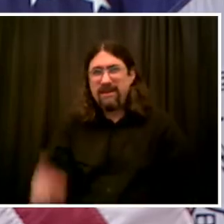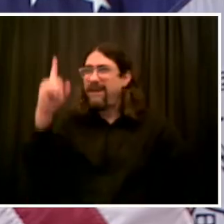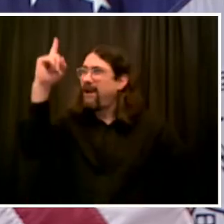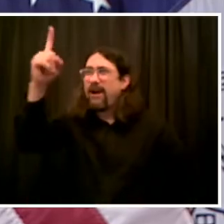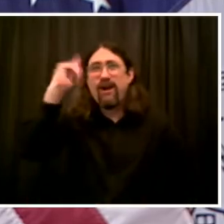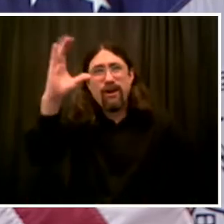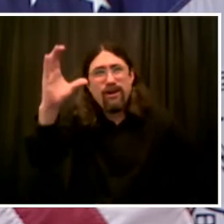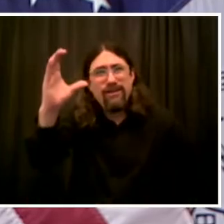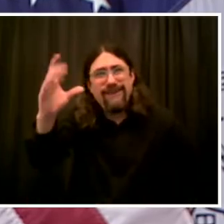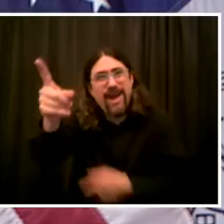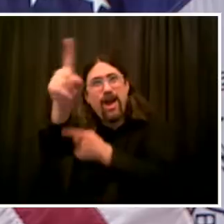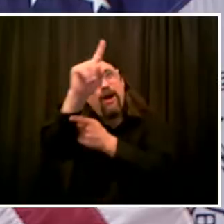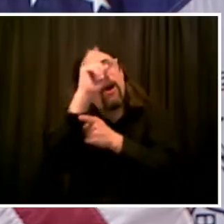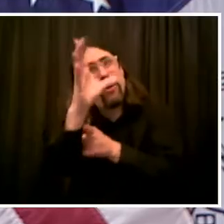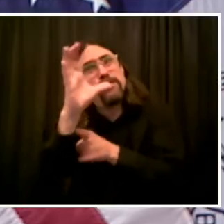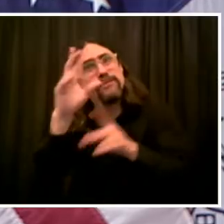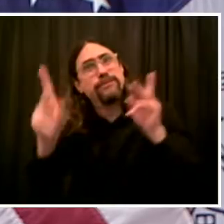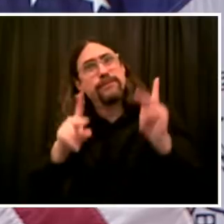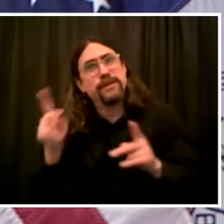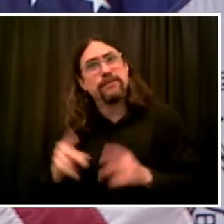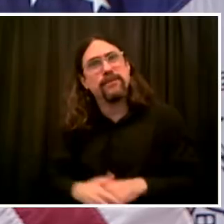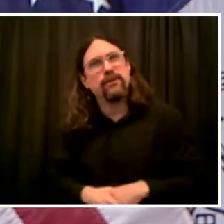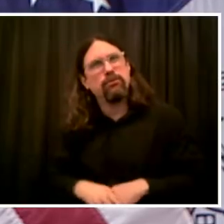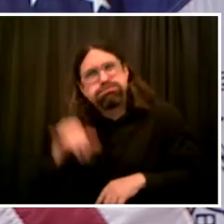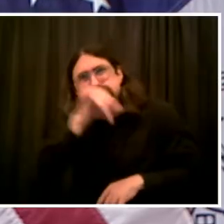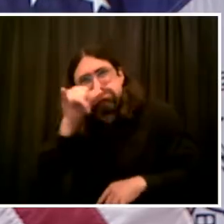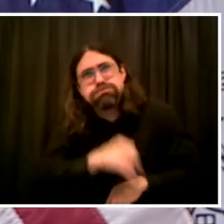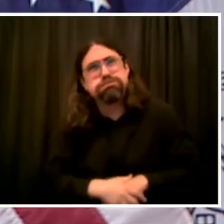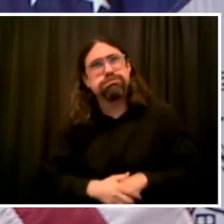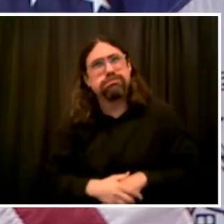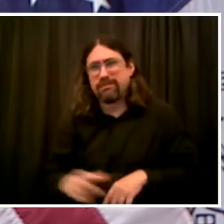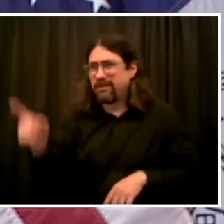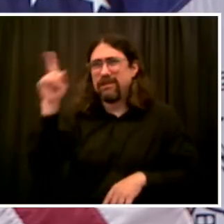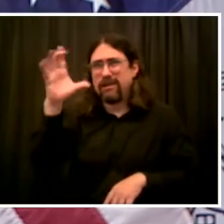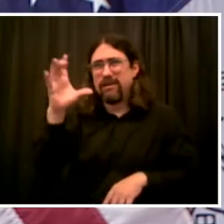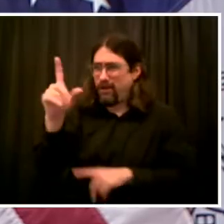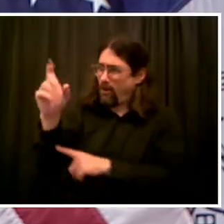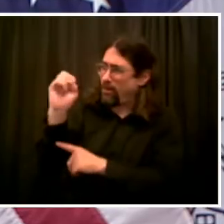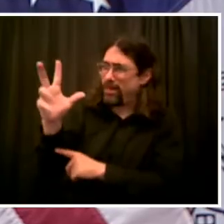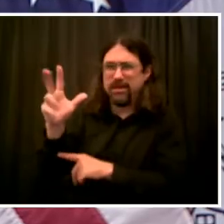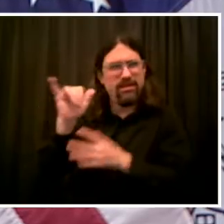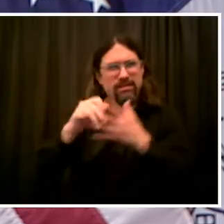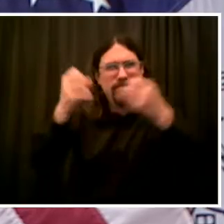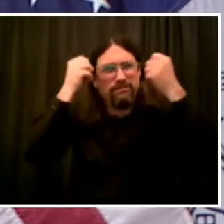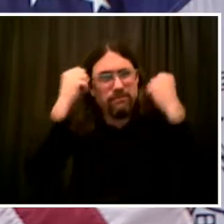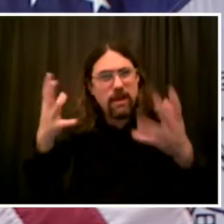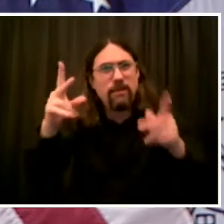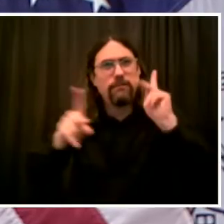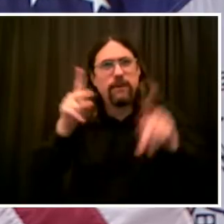100 HOMELESS PEOPLE, THAT 'S 100 HUMAN LIVES. ALSO AGAIN AGAINST THE REALITY THAT EN DOCUMENTED